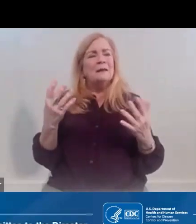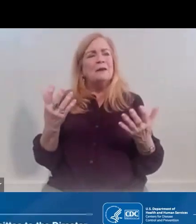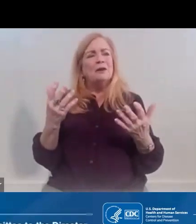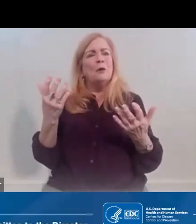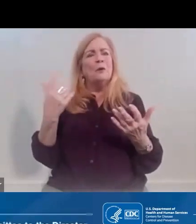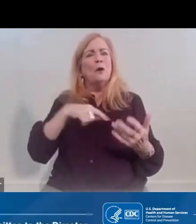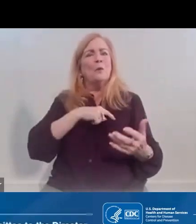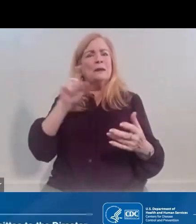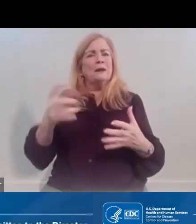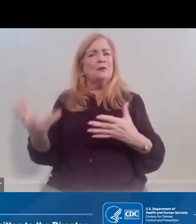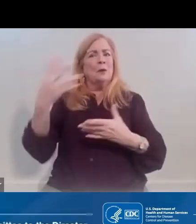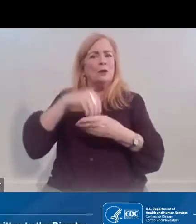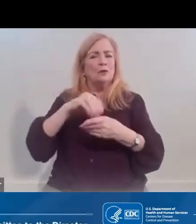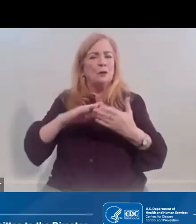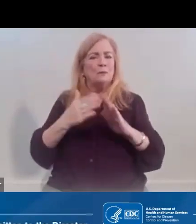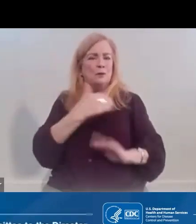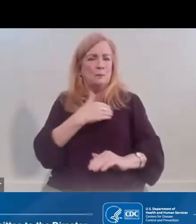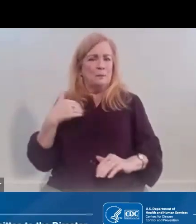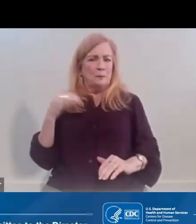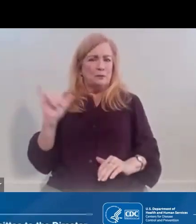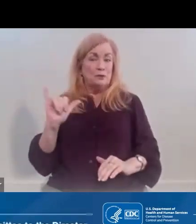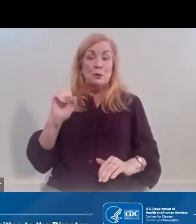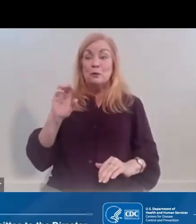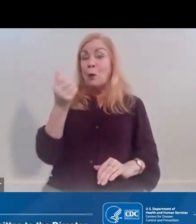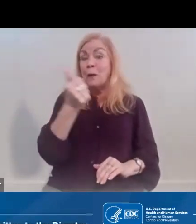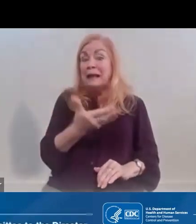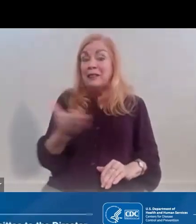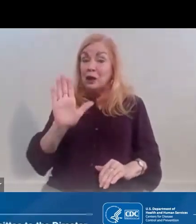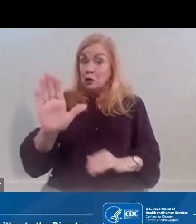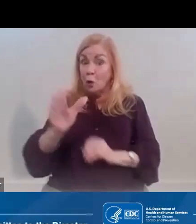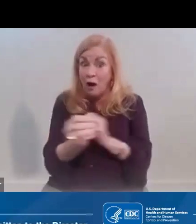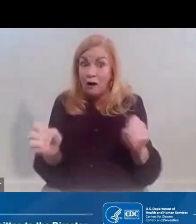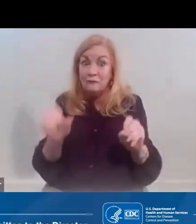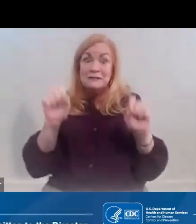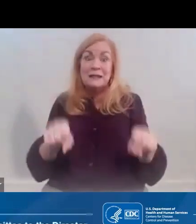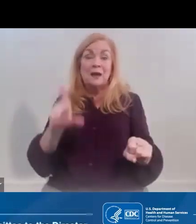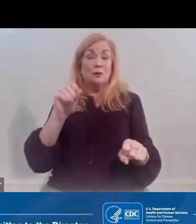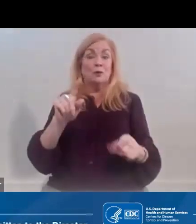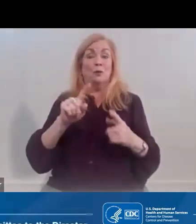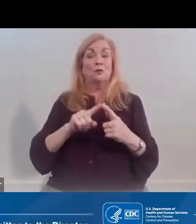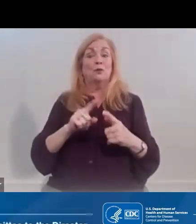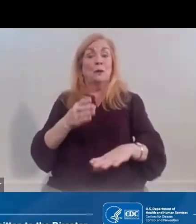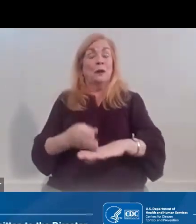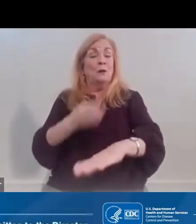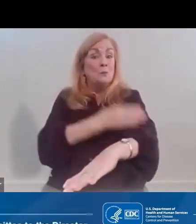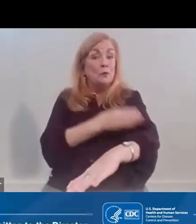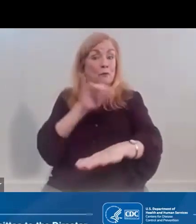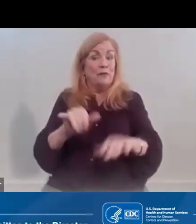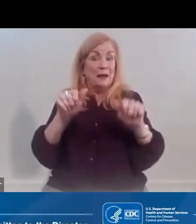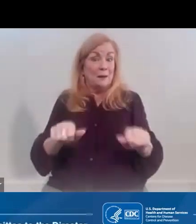So anything that your office could do to jumpstart the ability across CIO approach